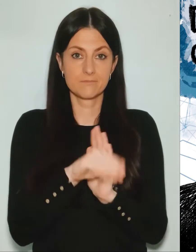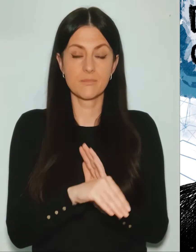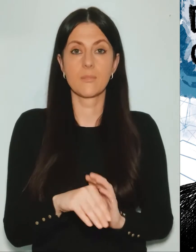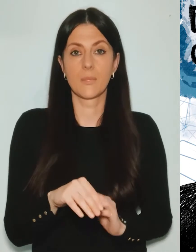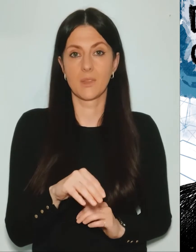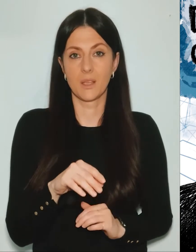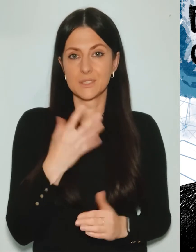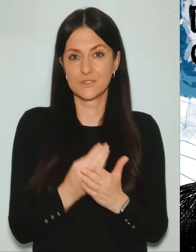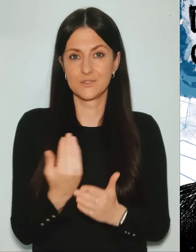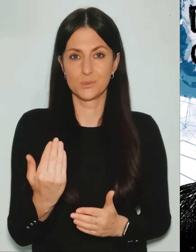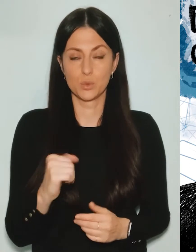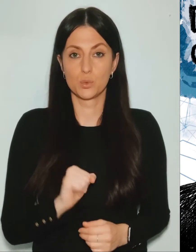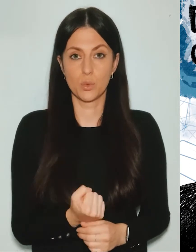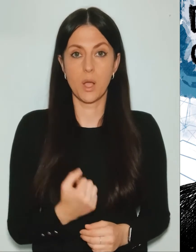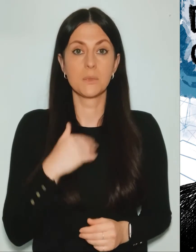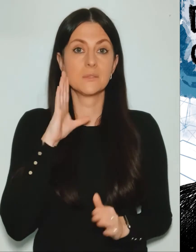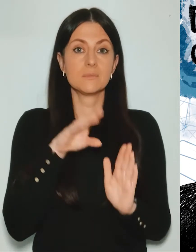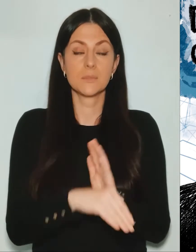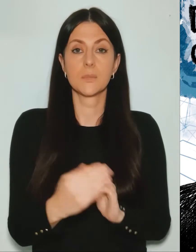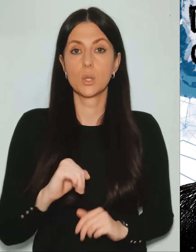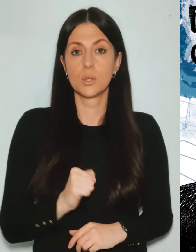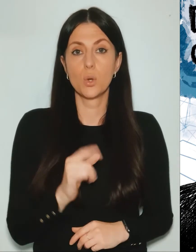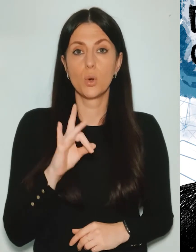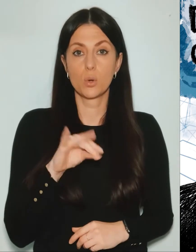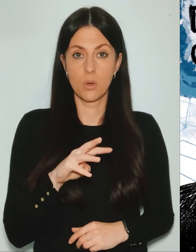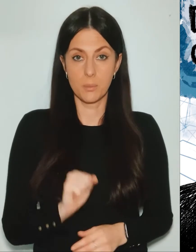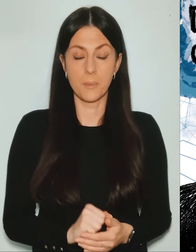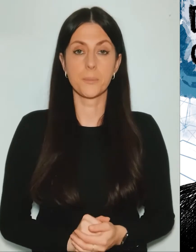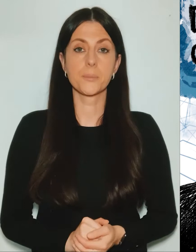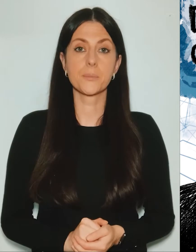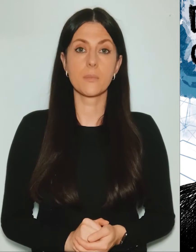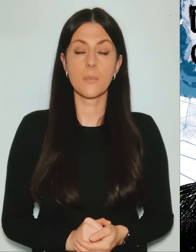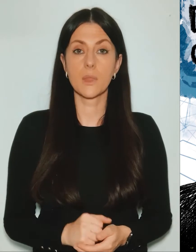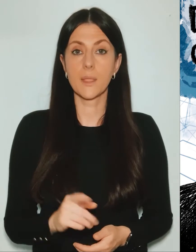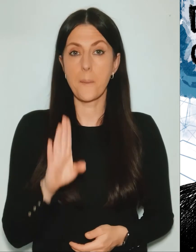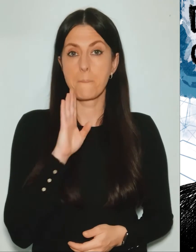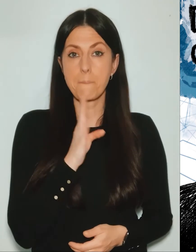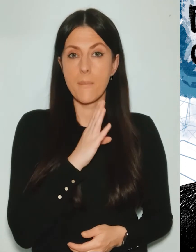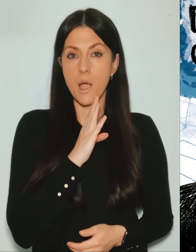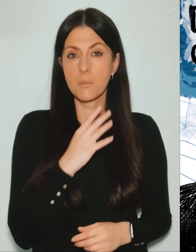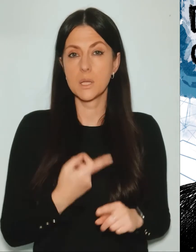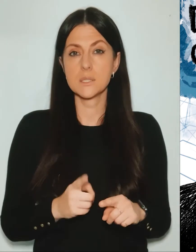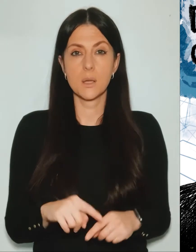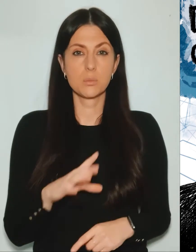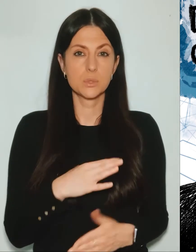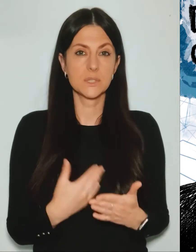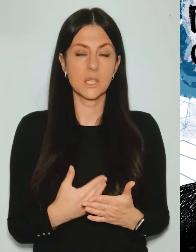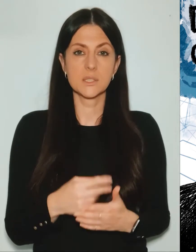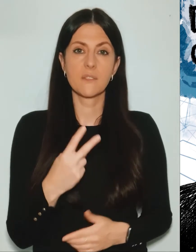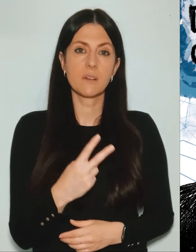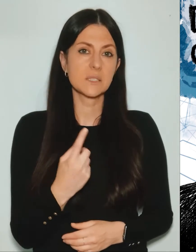We spent the night at his friend Roma, and Mom… it seems to have been March 21 or 22….